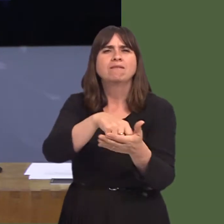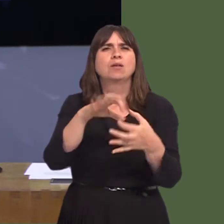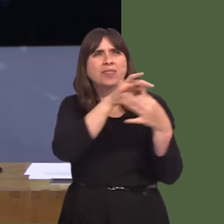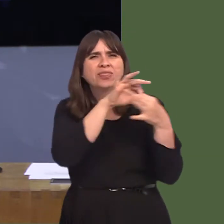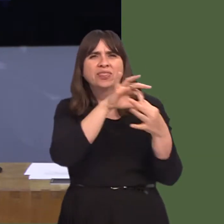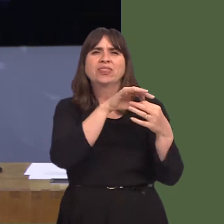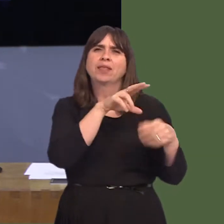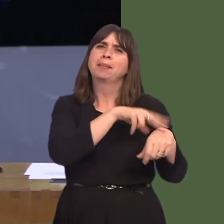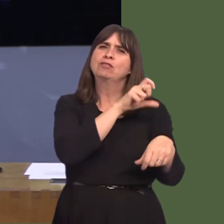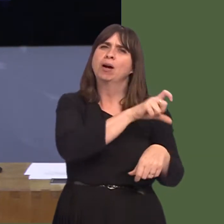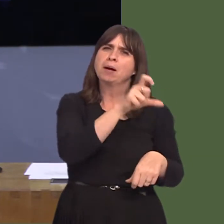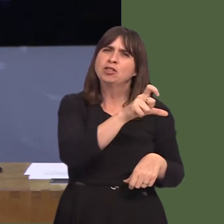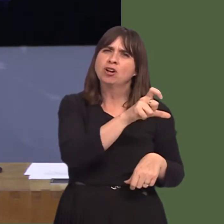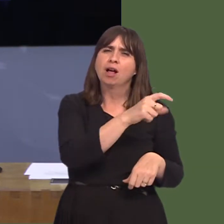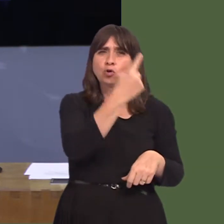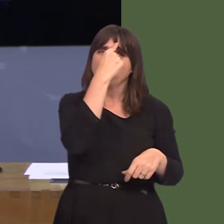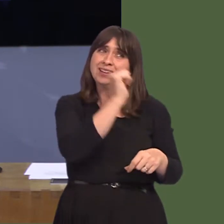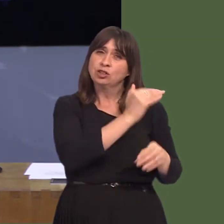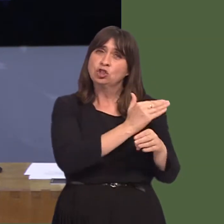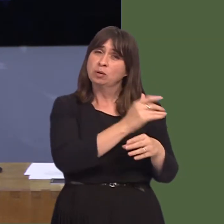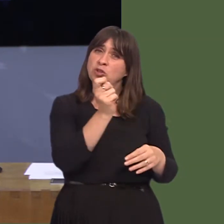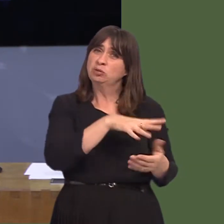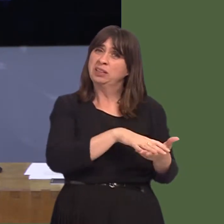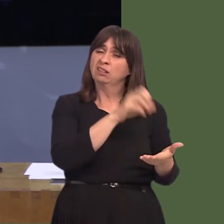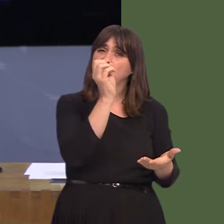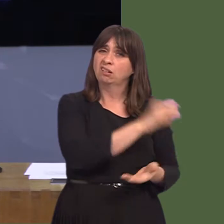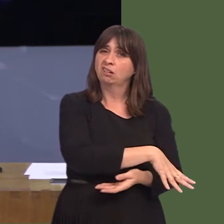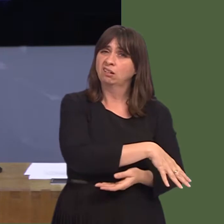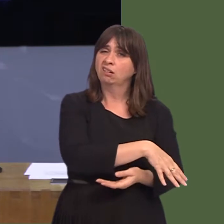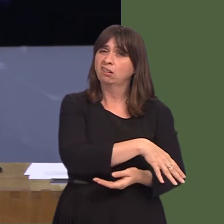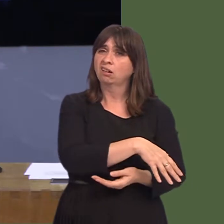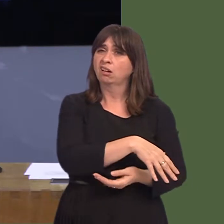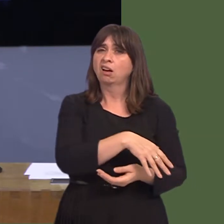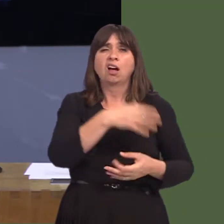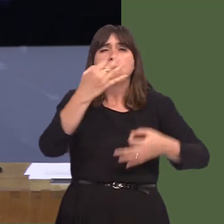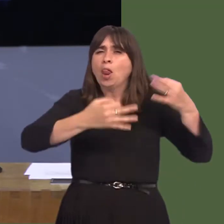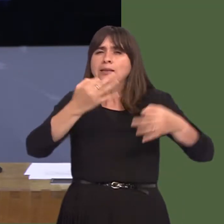And do you think that the role should be overhauled to remove party politics and give more of